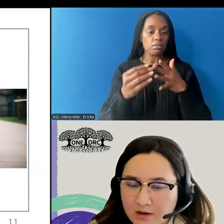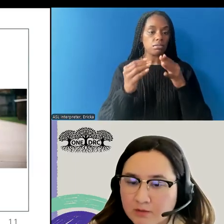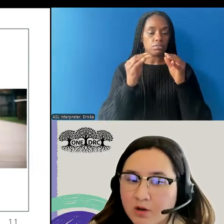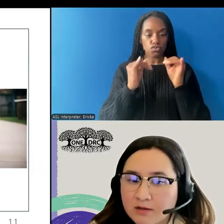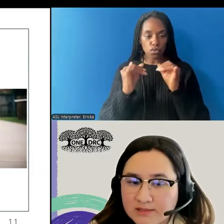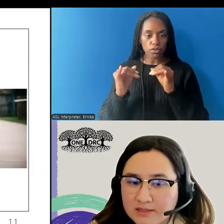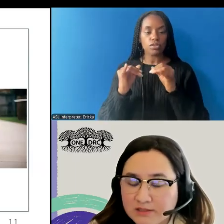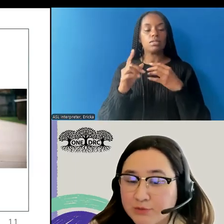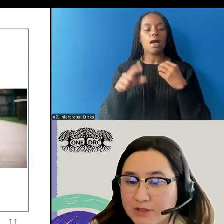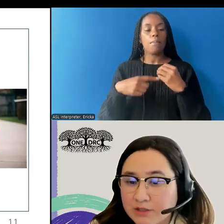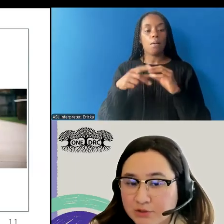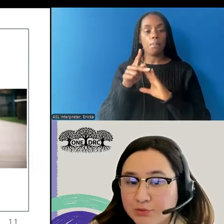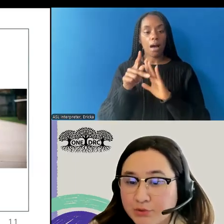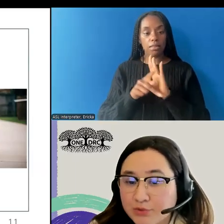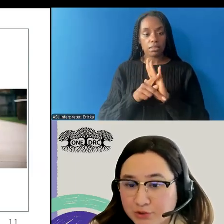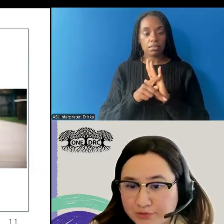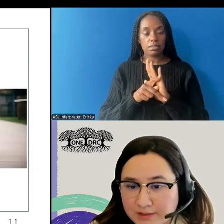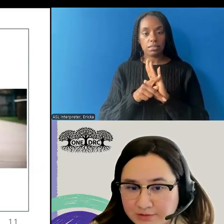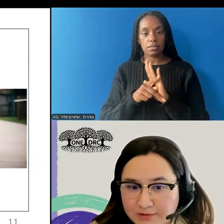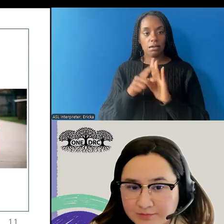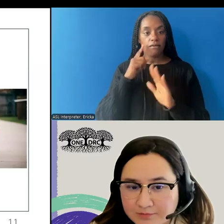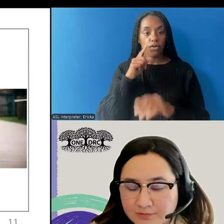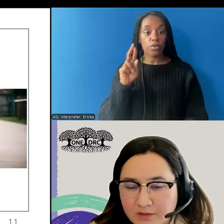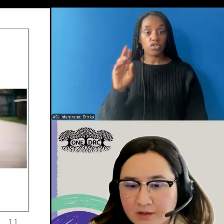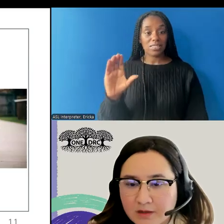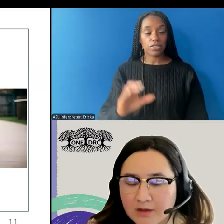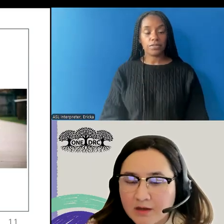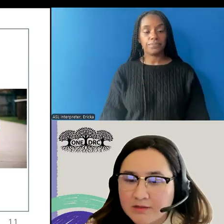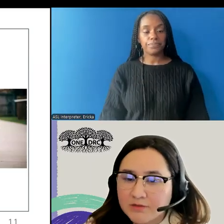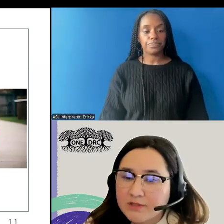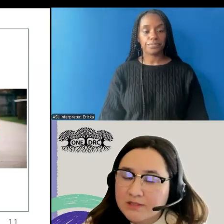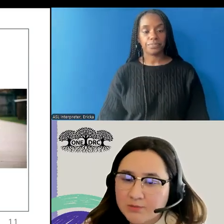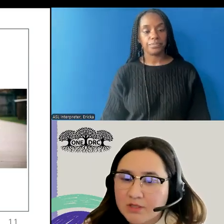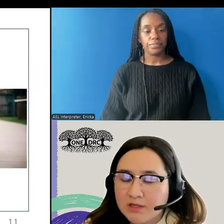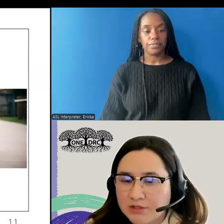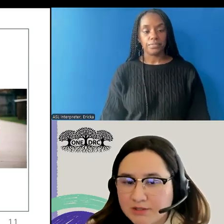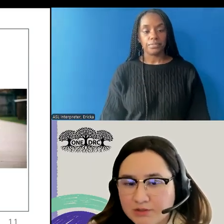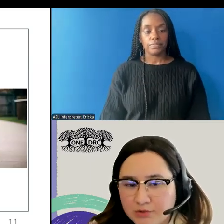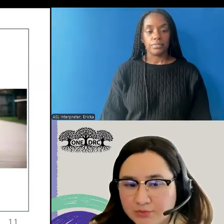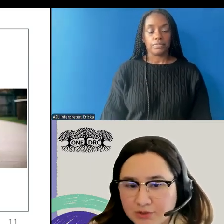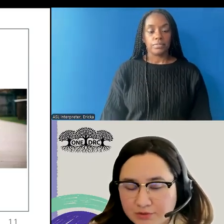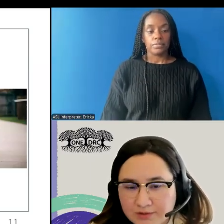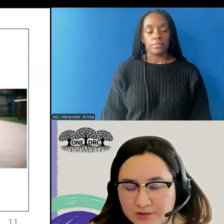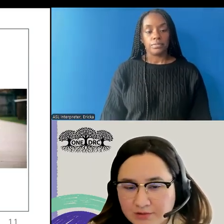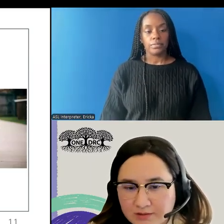on policies to the to the regional centers. And so these communications to the regional centers